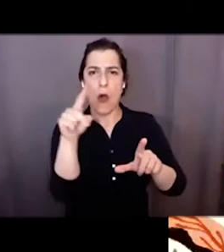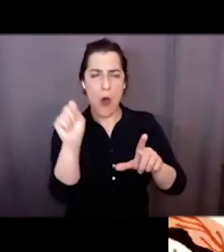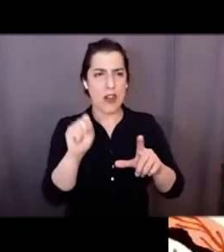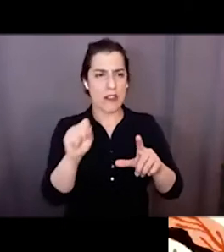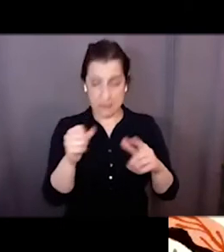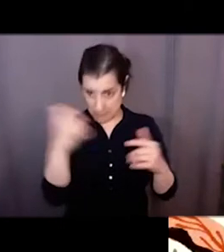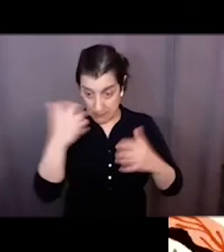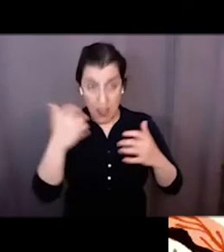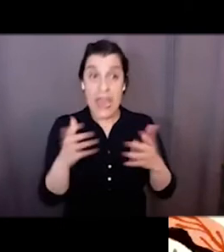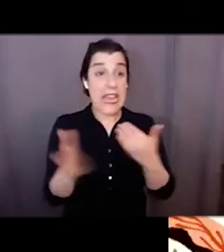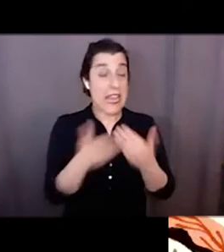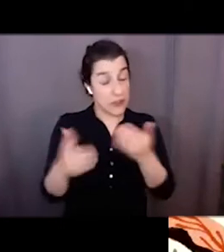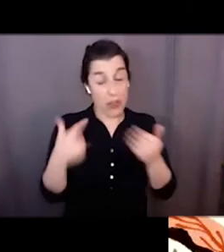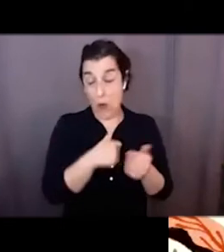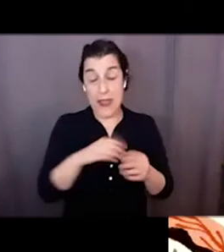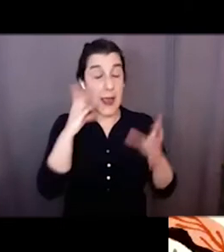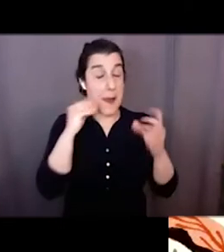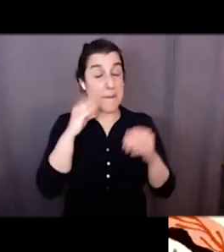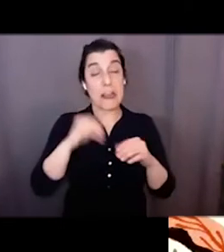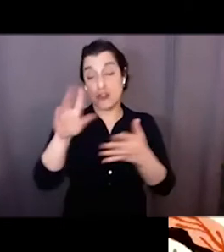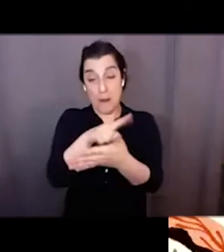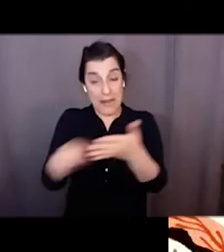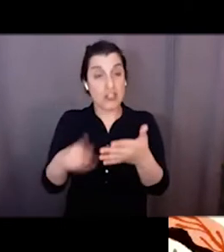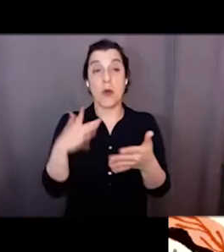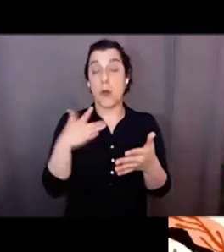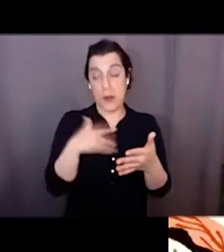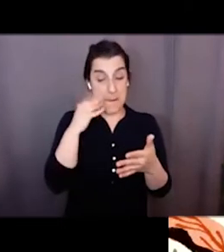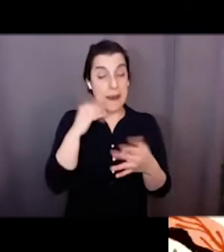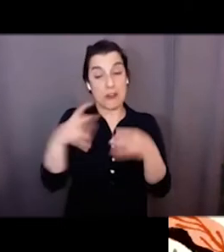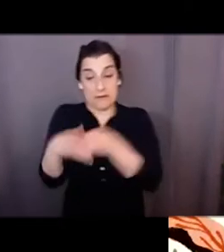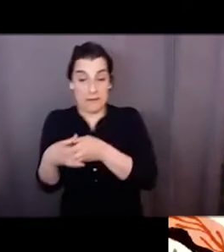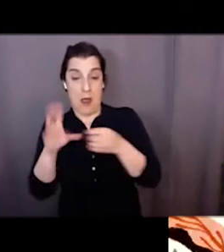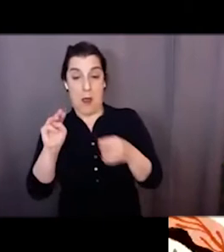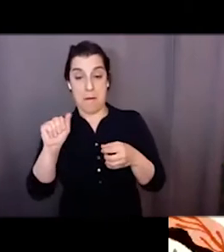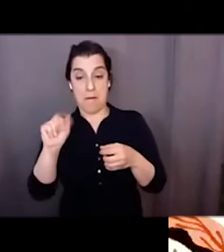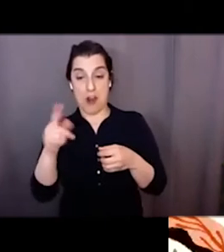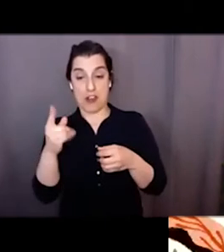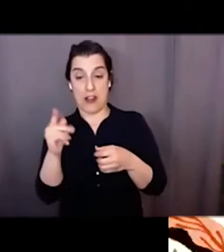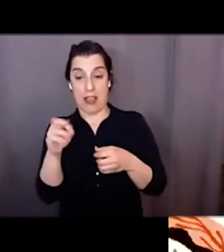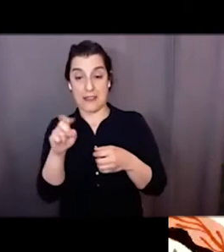experiencing discrimination and marginalization, we are also experiencing our collective power,